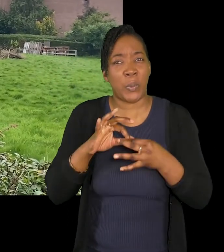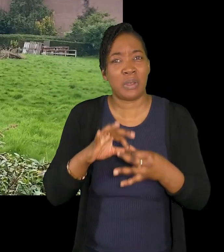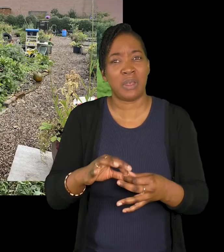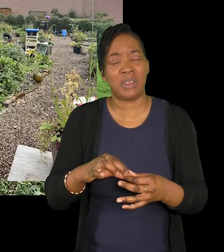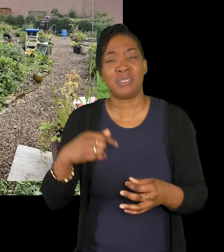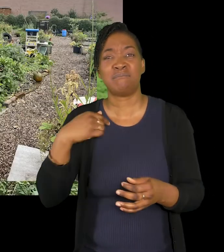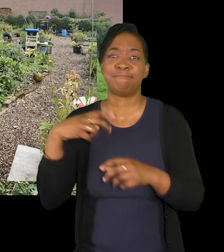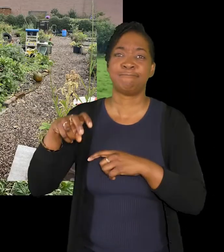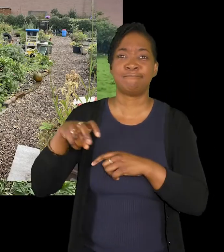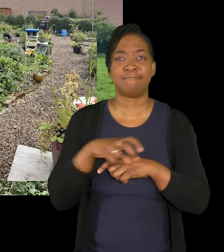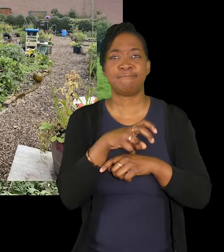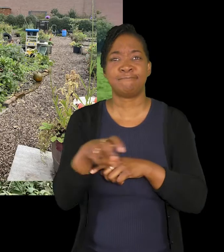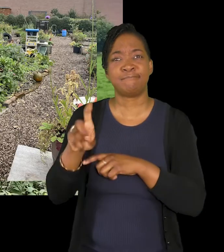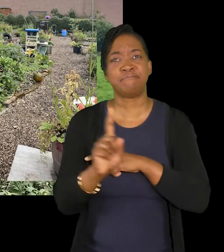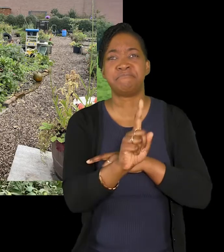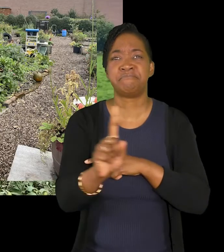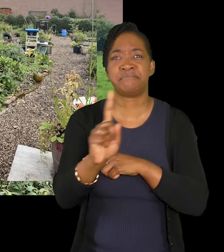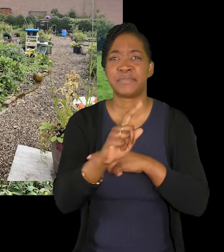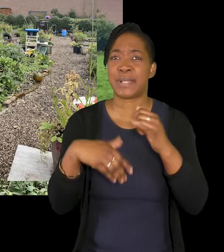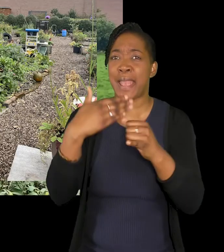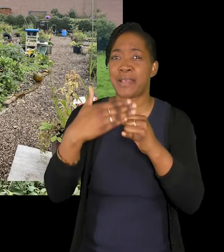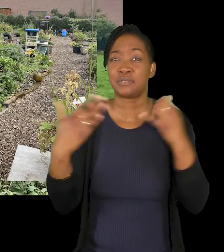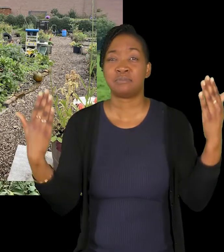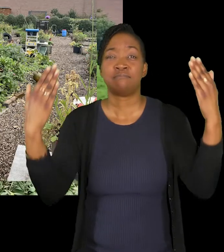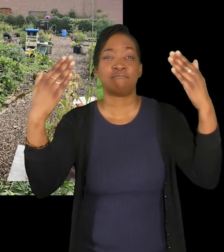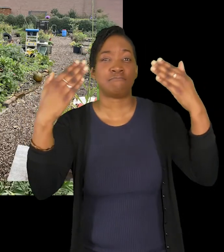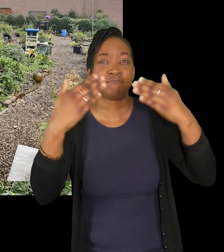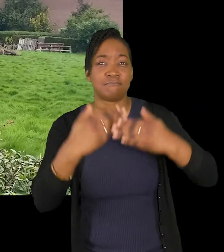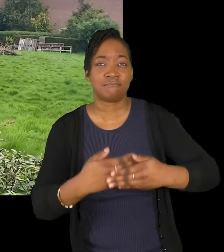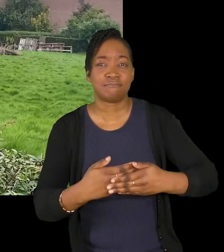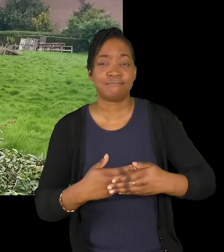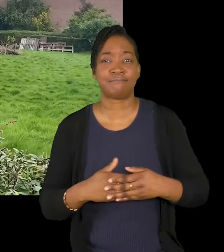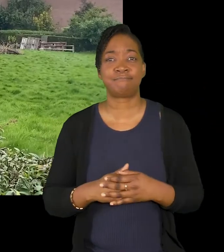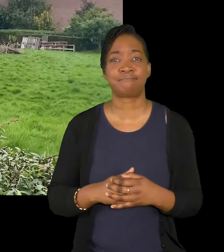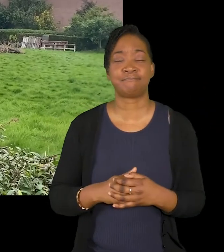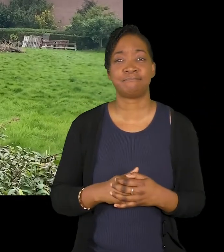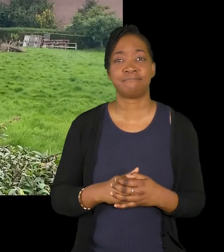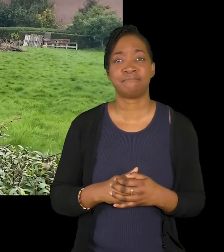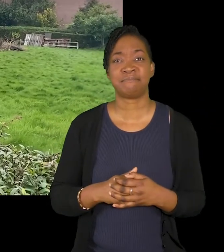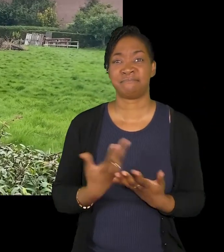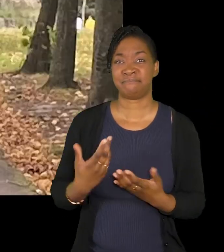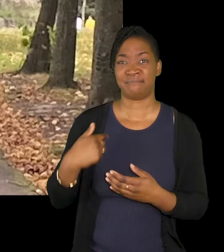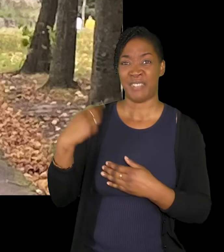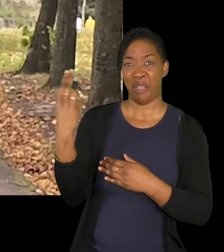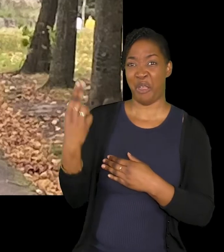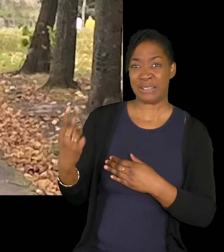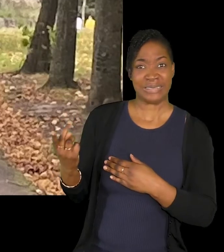and so I ride along until the end of the night